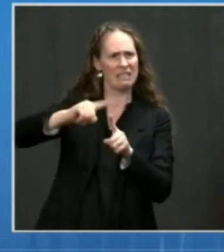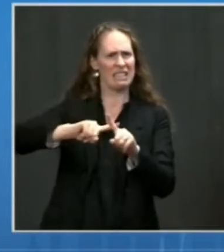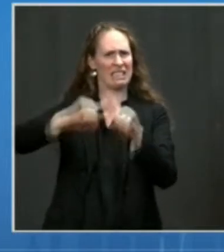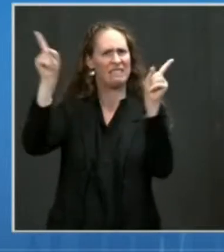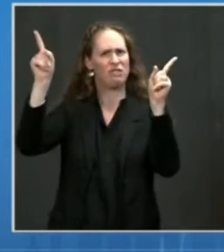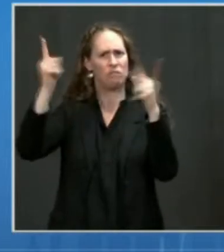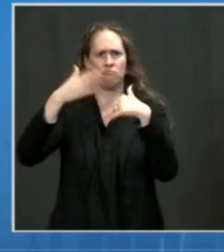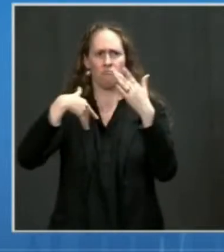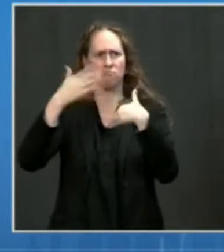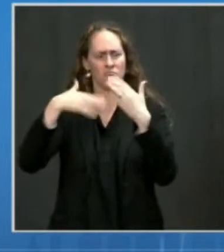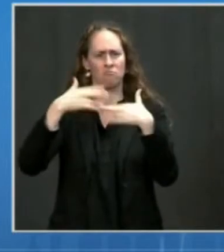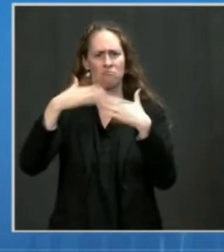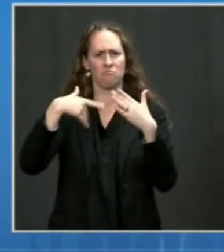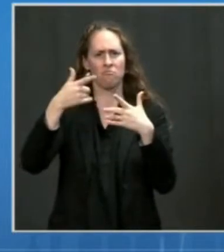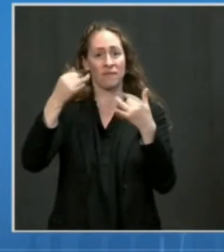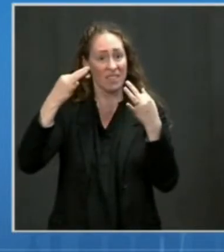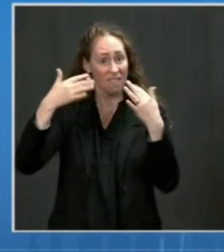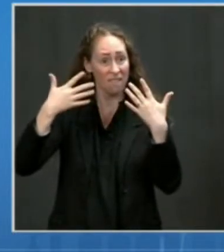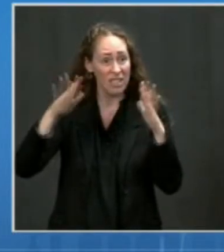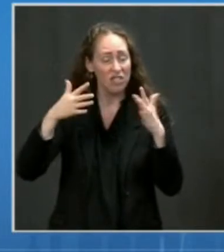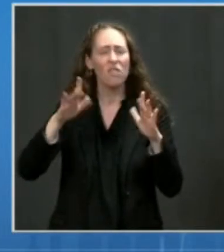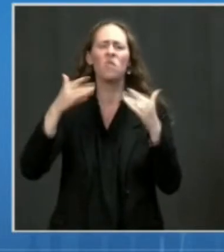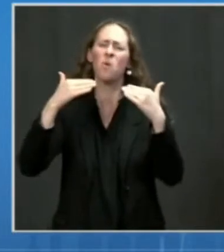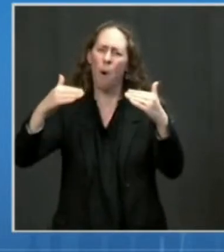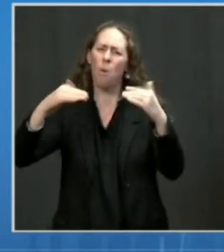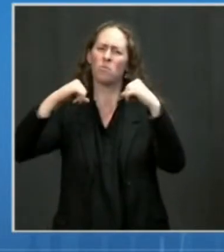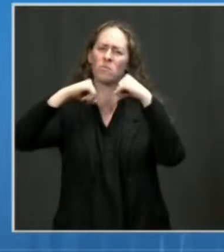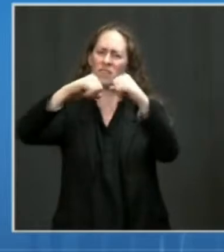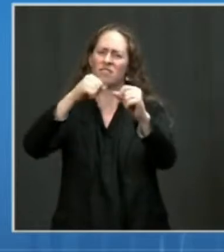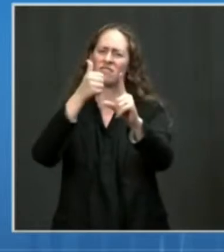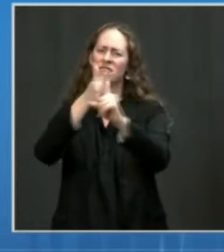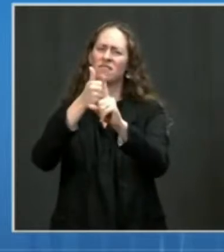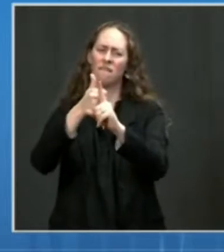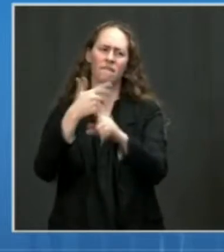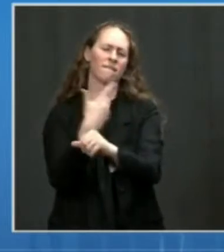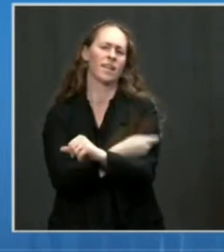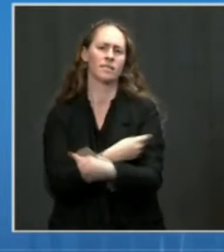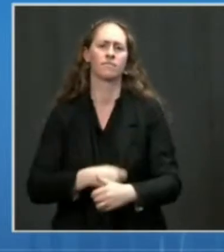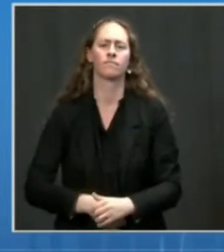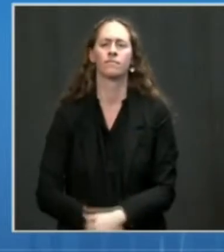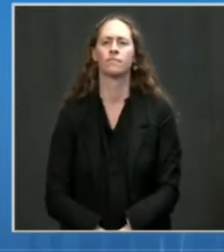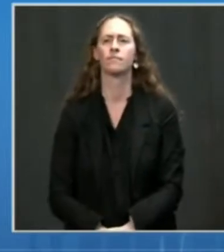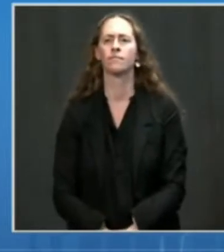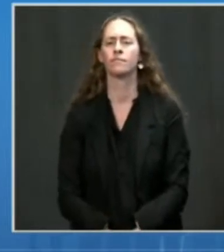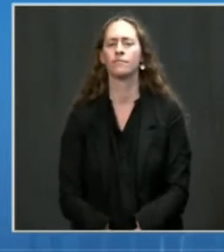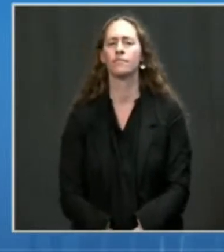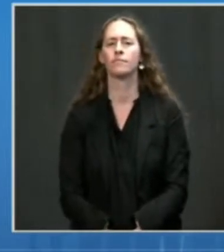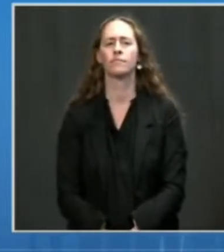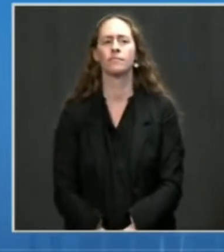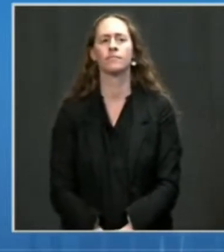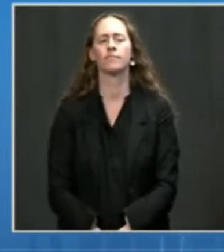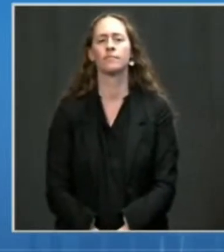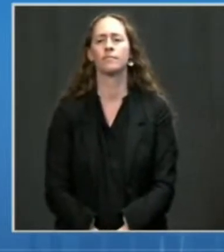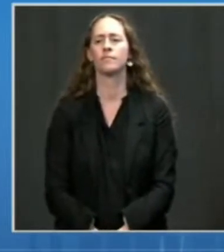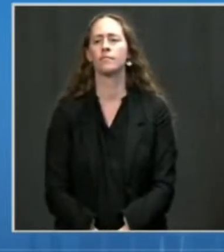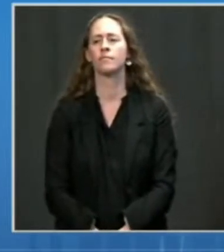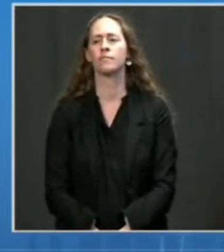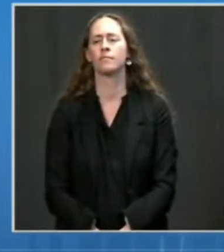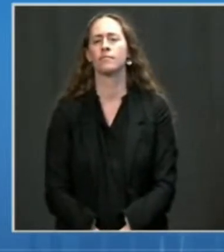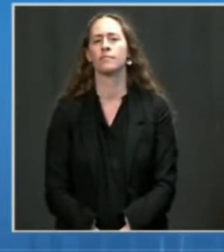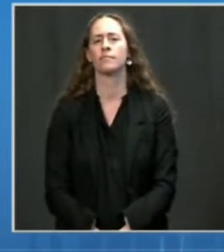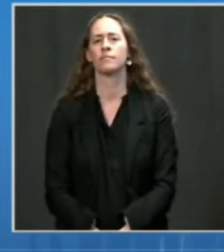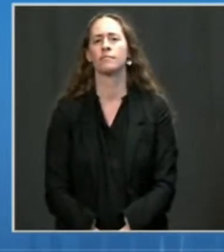TEXAS OF VARIANTS, IT'S A GOOD